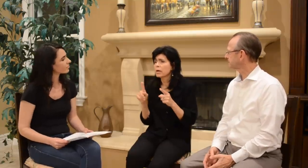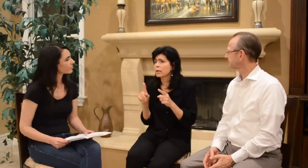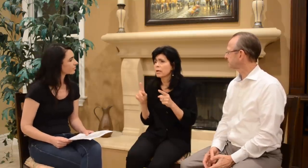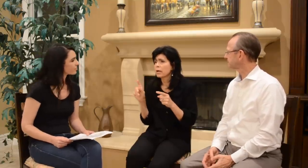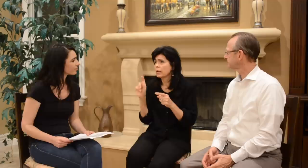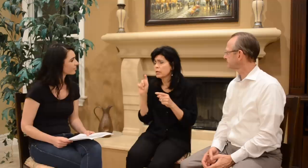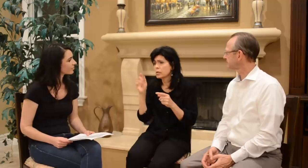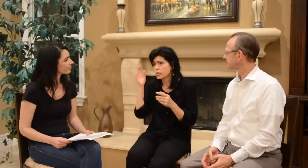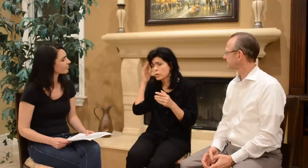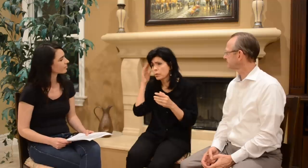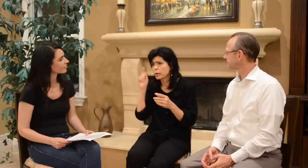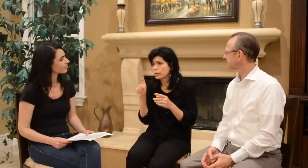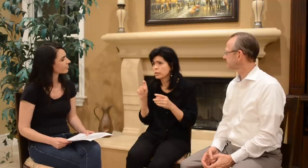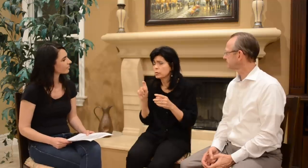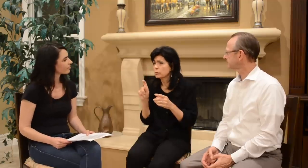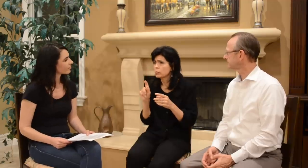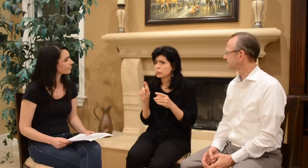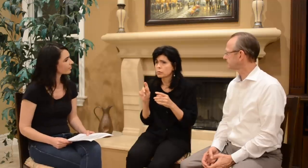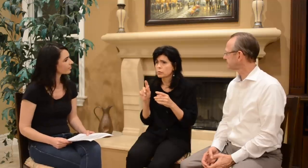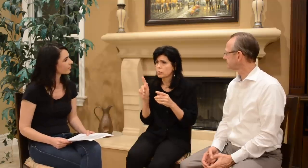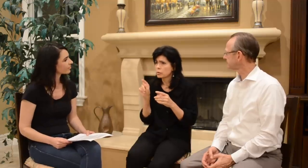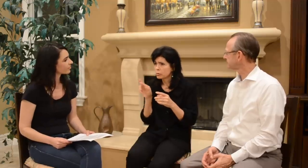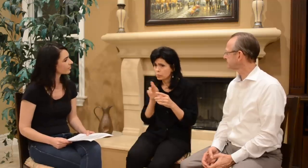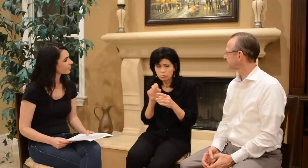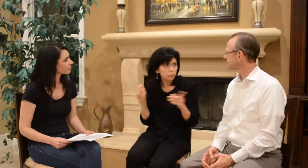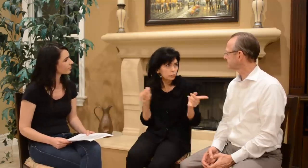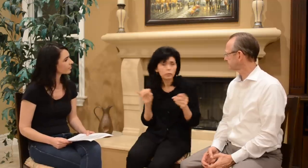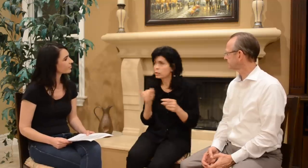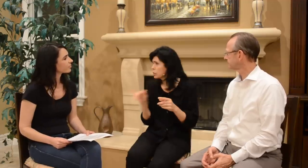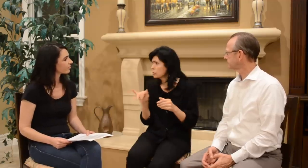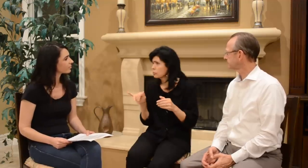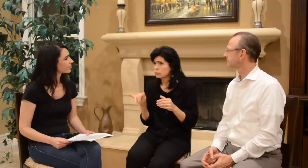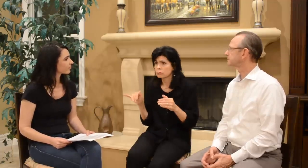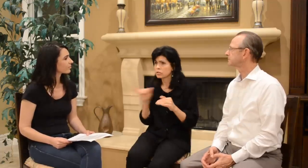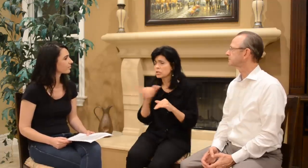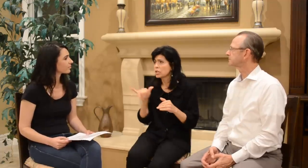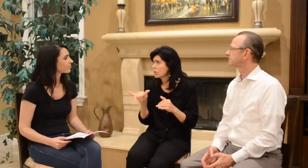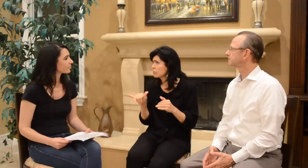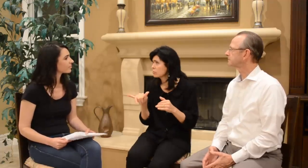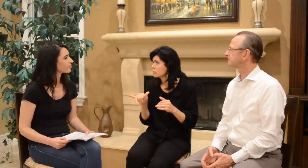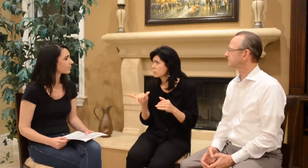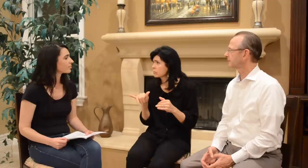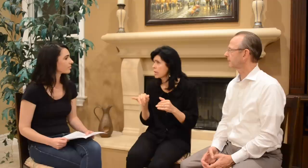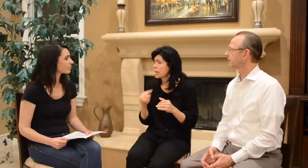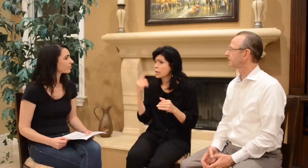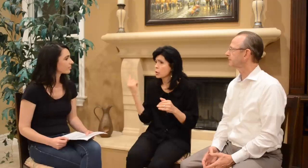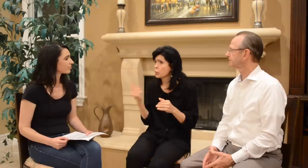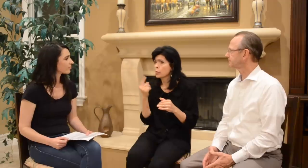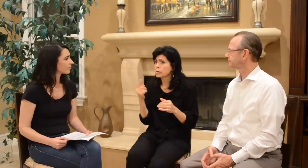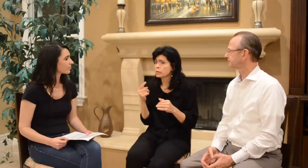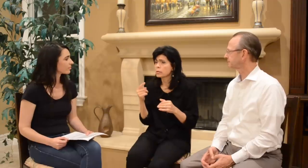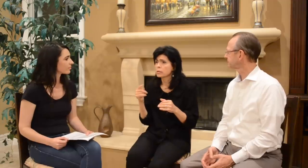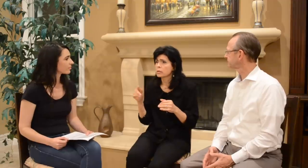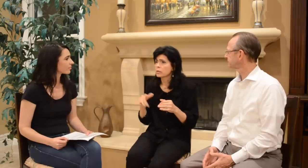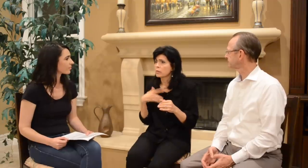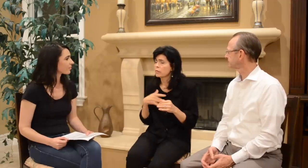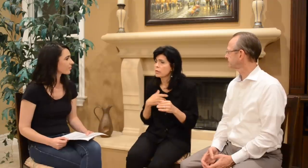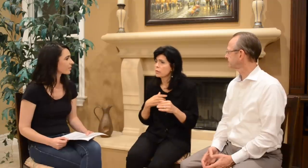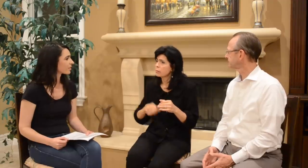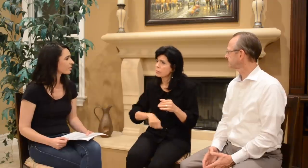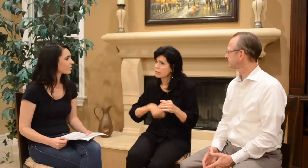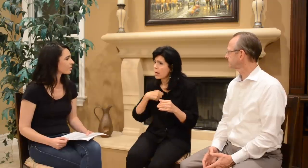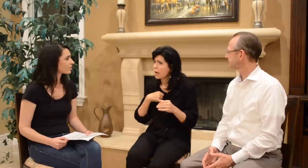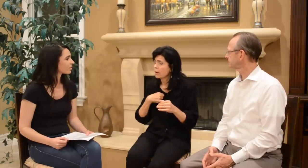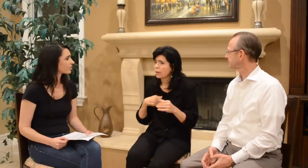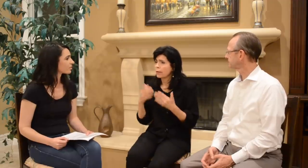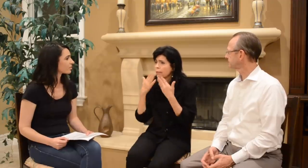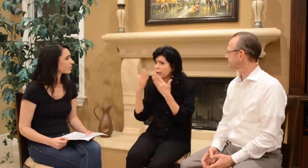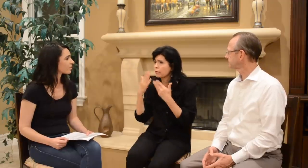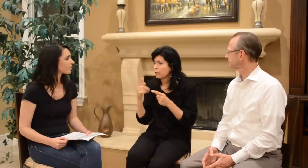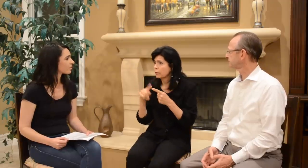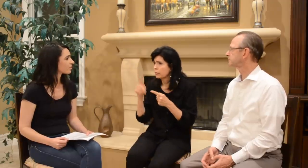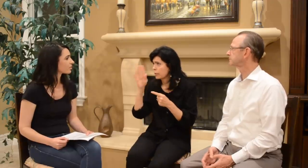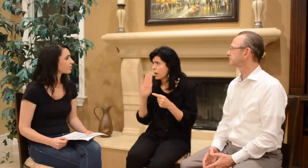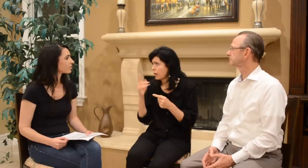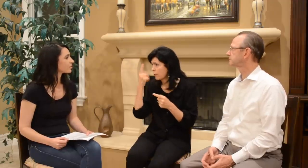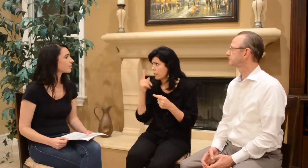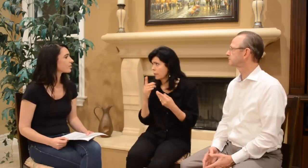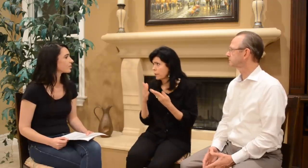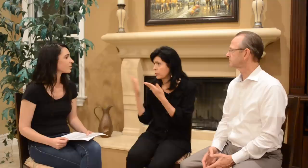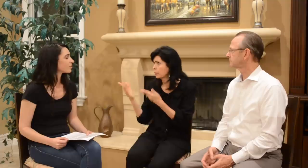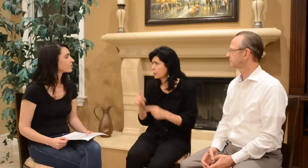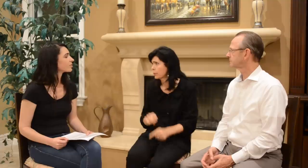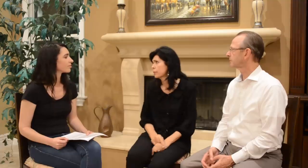But I know that I needed to treat you the same and always feel proud and thankful to God for you.